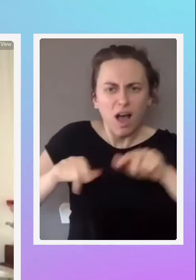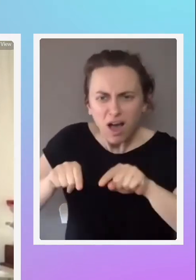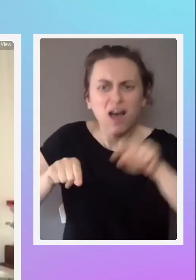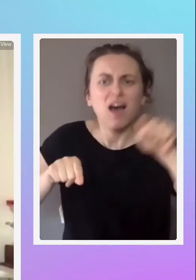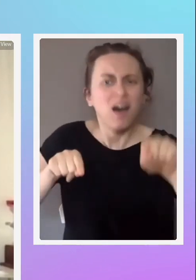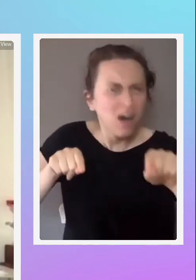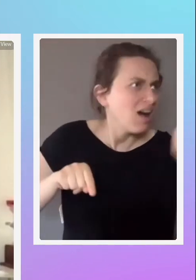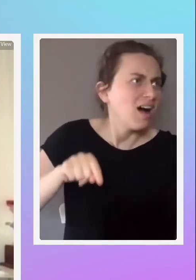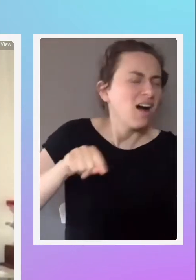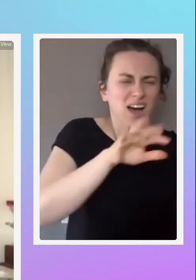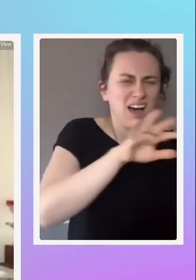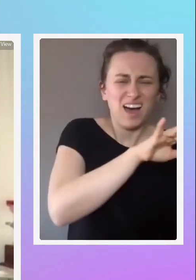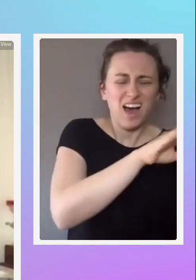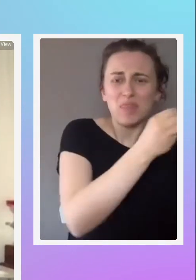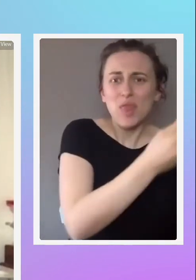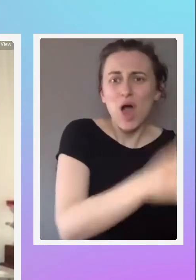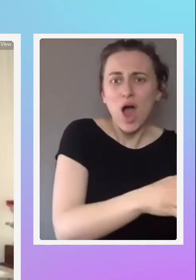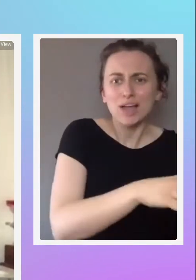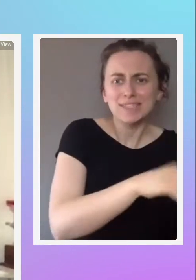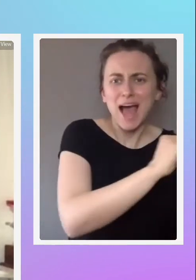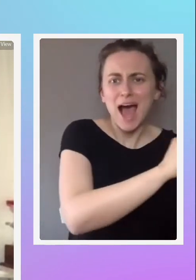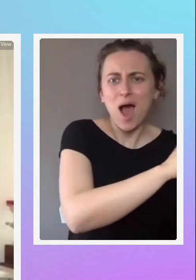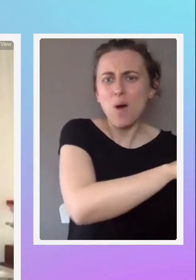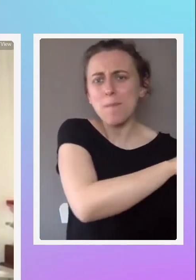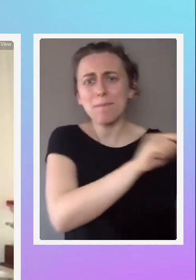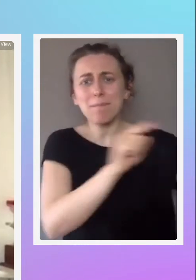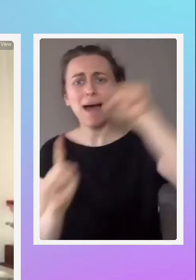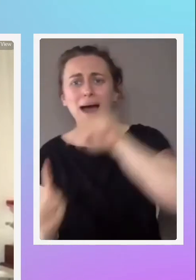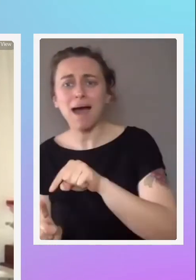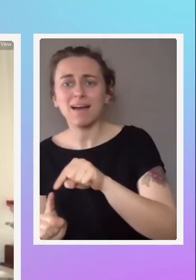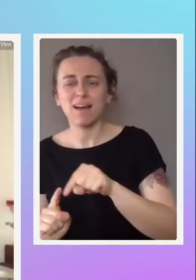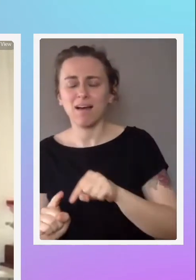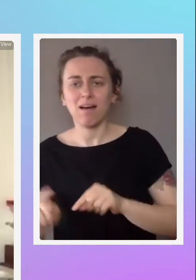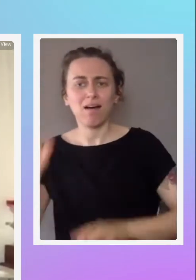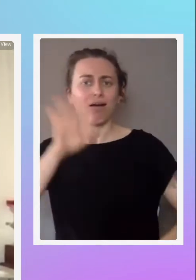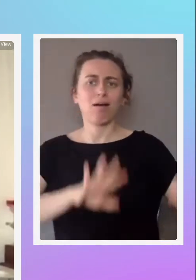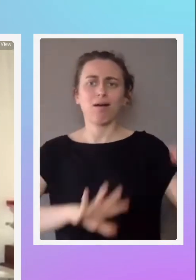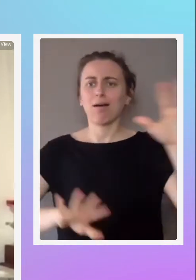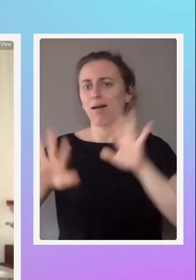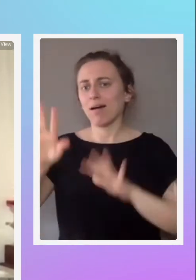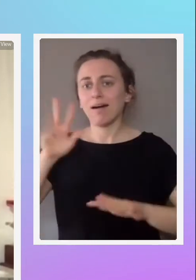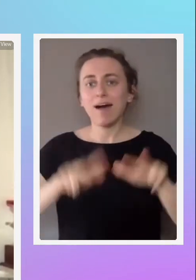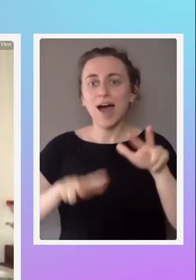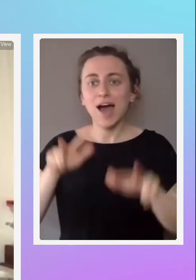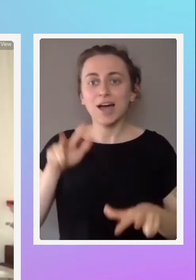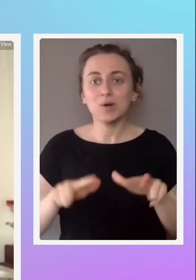We'll appreciate limitation on the number of choices you have at any moment